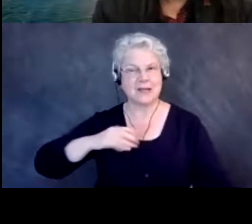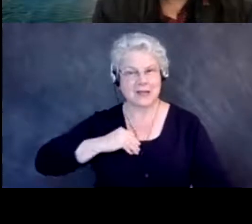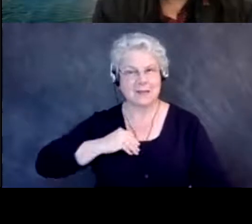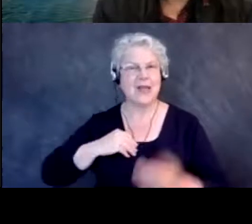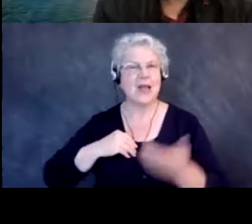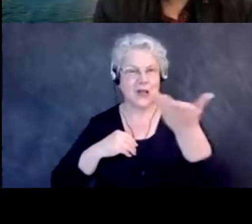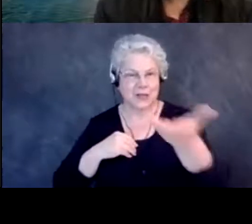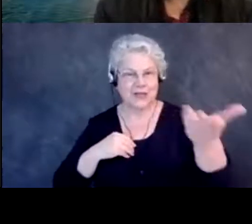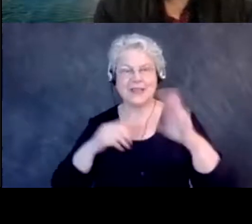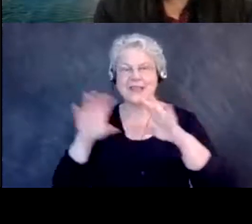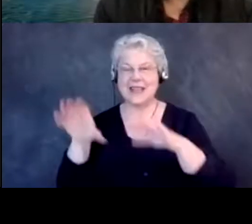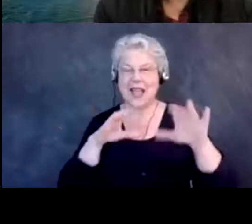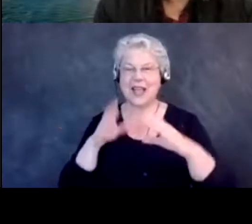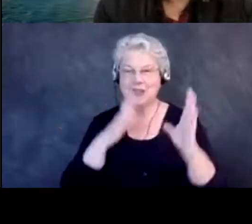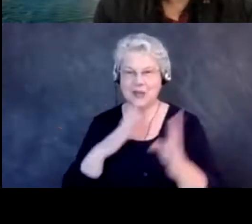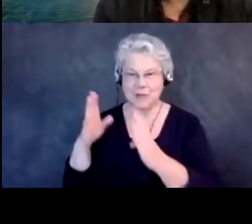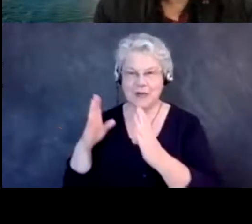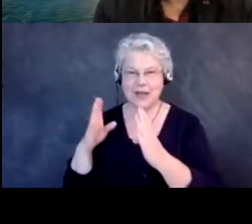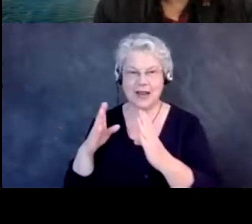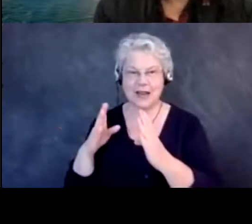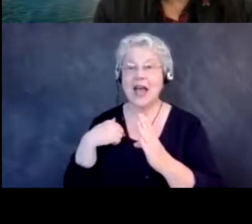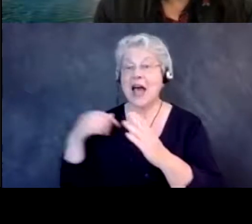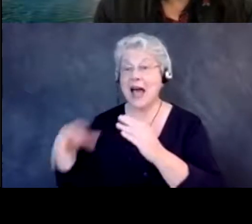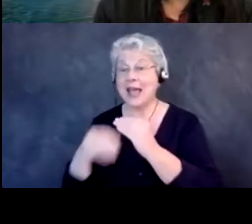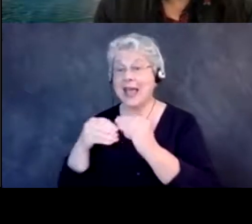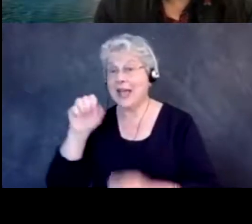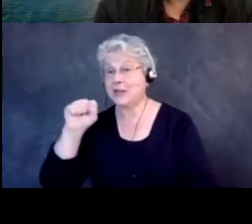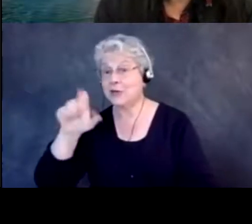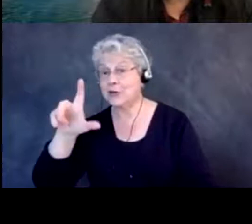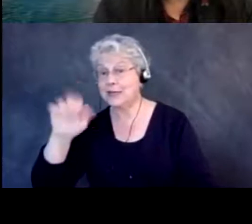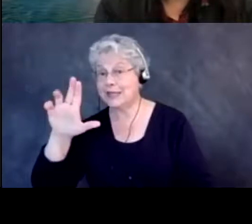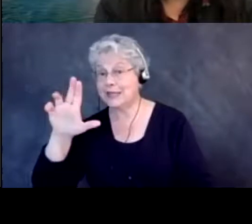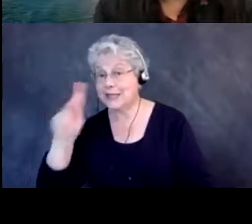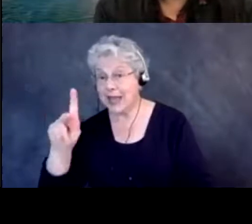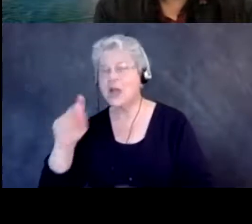And this template I did put in Slack. If you want to use this blank template for your community,